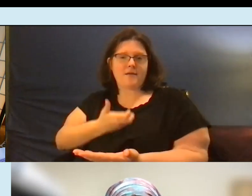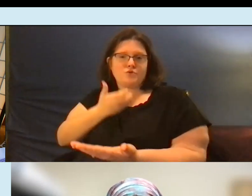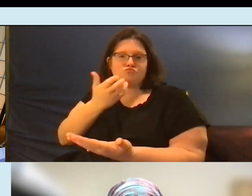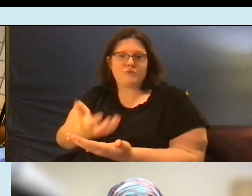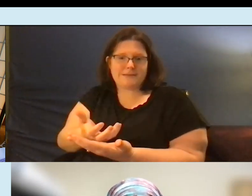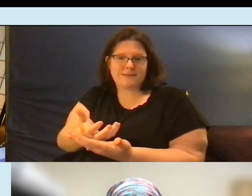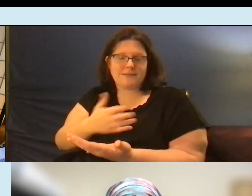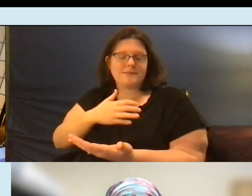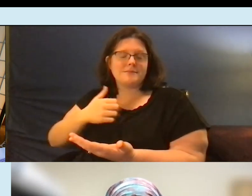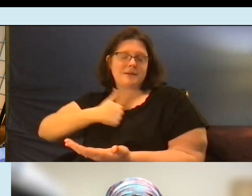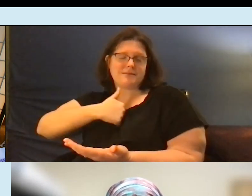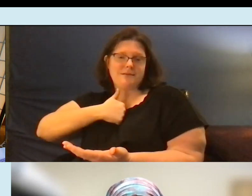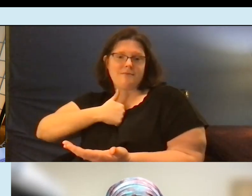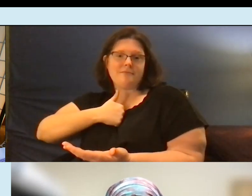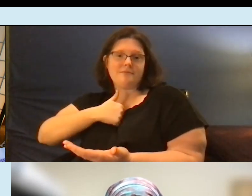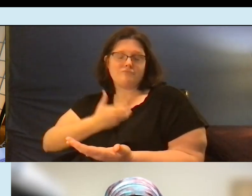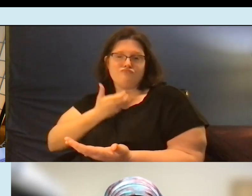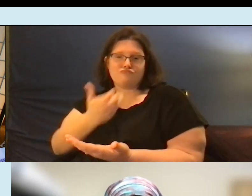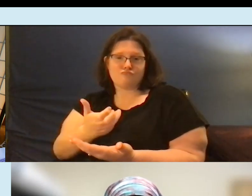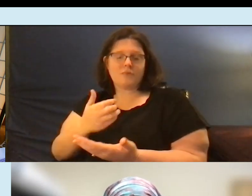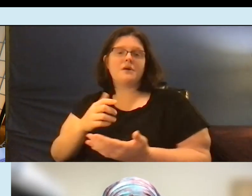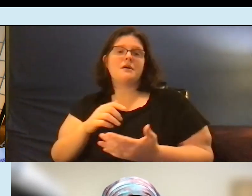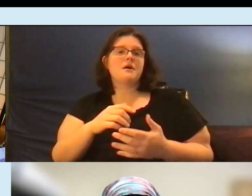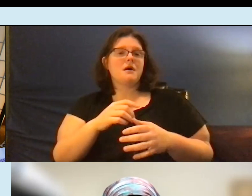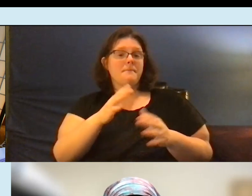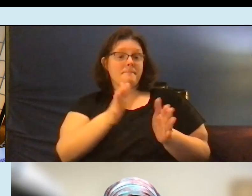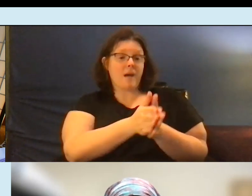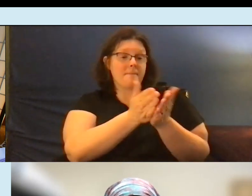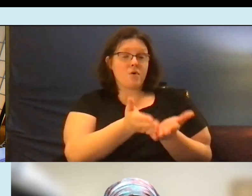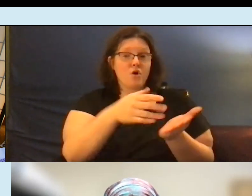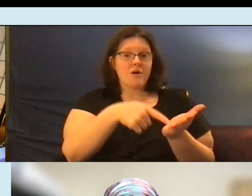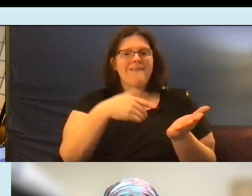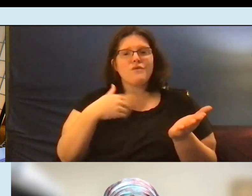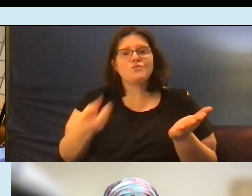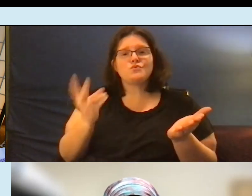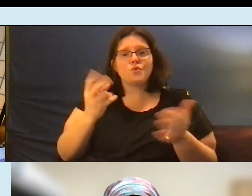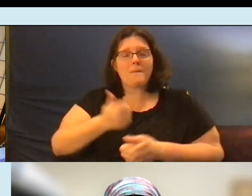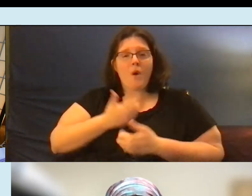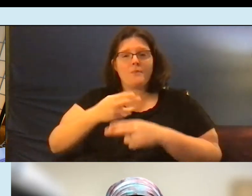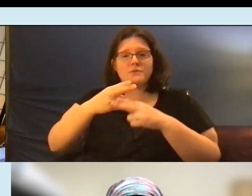um but I've also done uh different, in my book there's two poems entitled "Silent Retreat" one